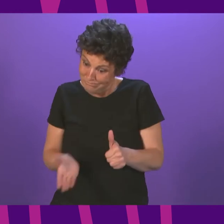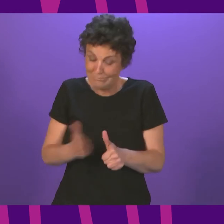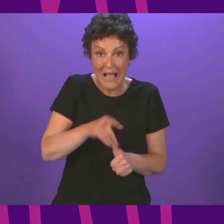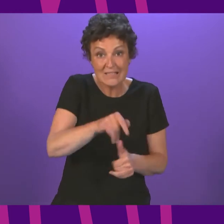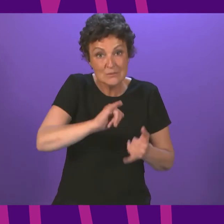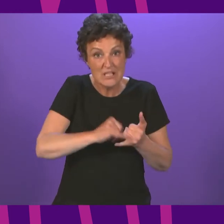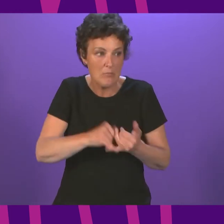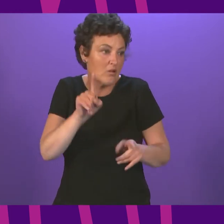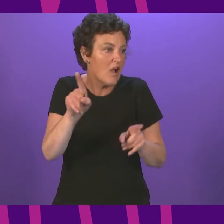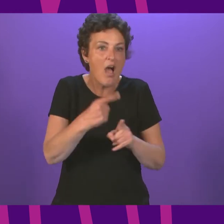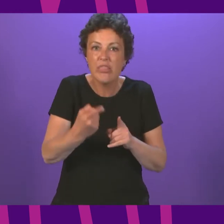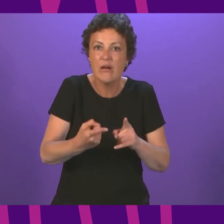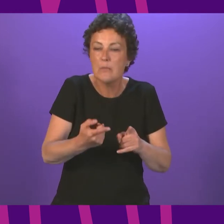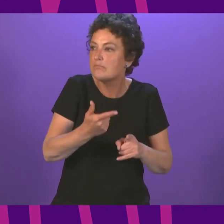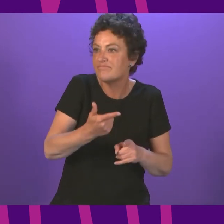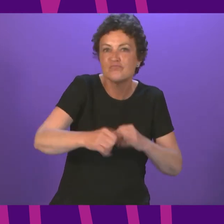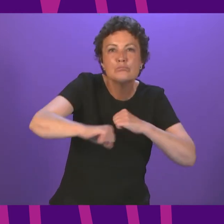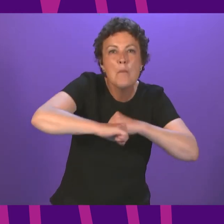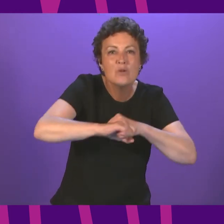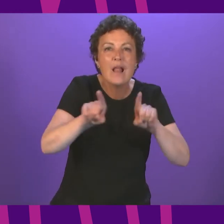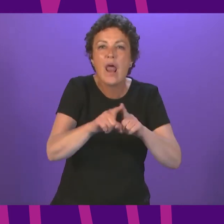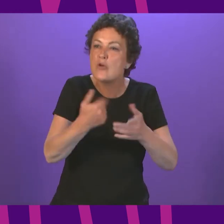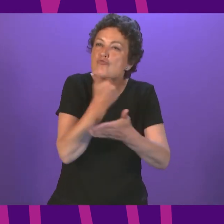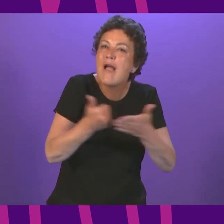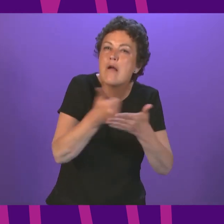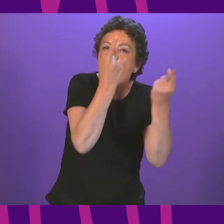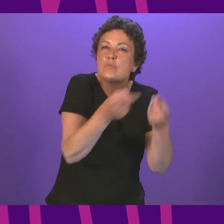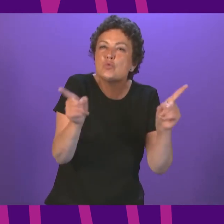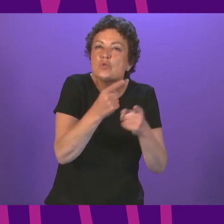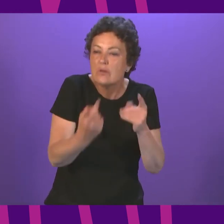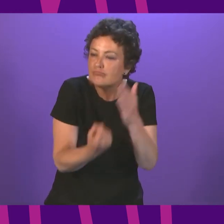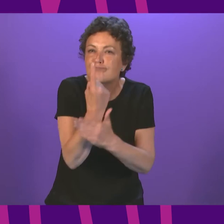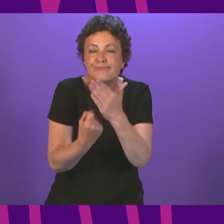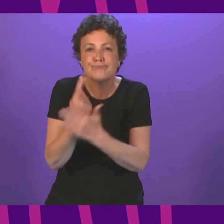as Regular Music have highlighted the Government’s research that shows that even minimal restrictions